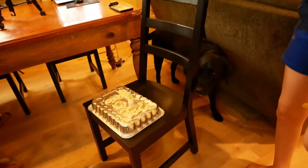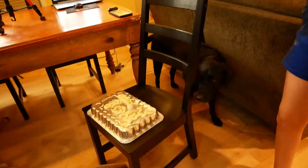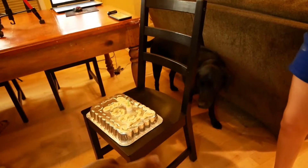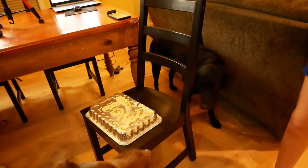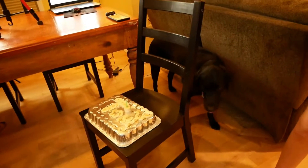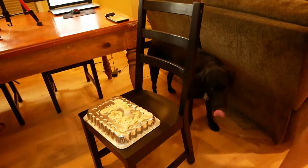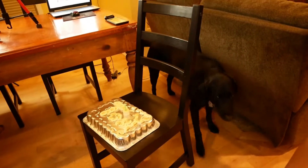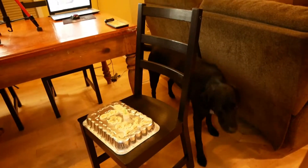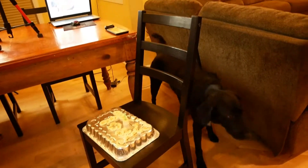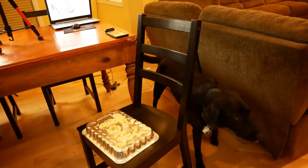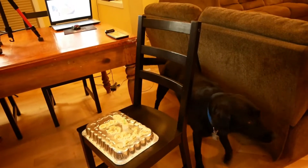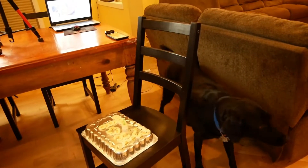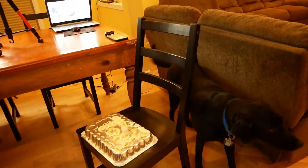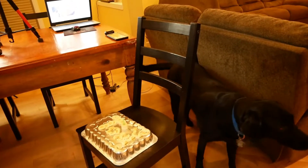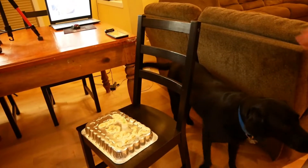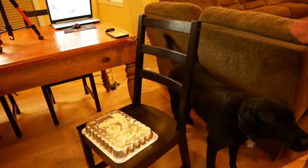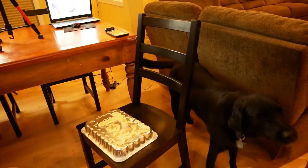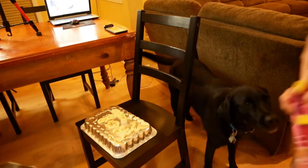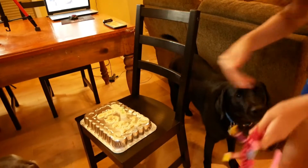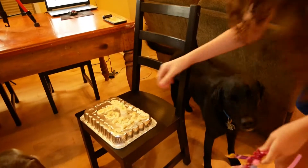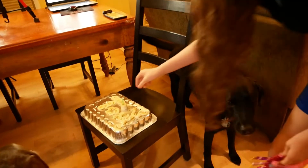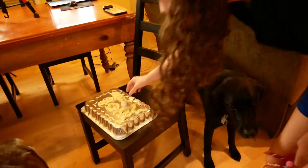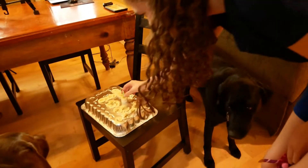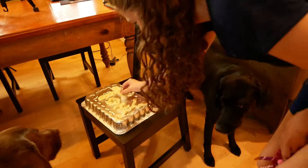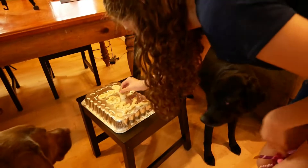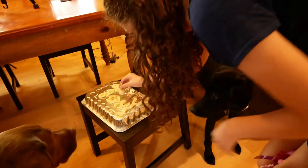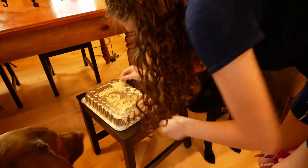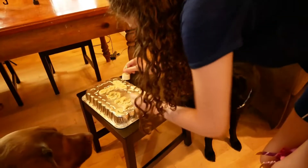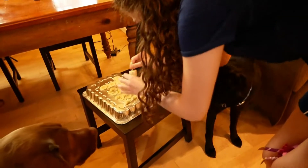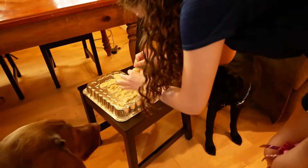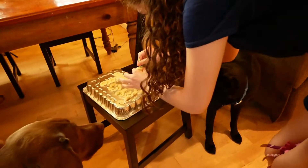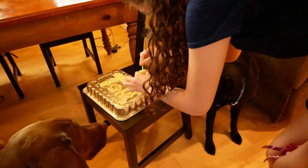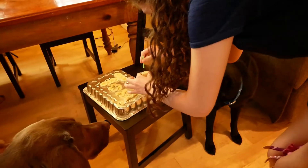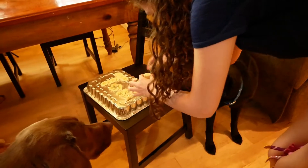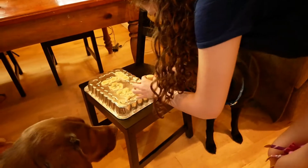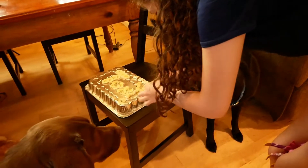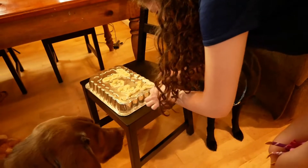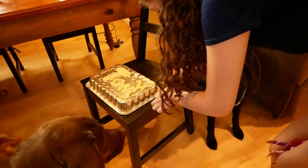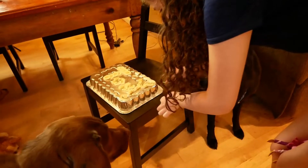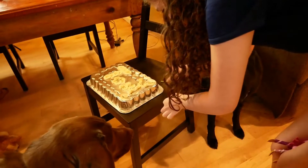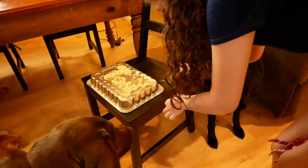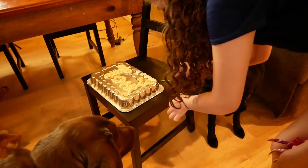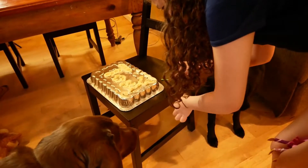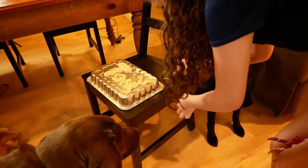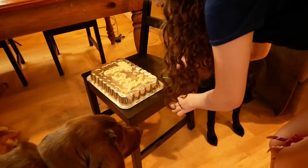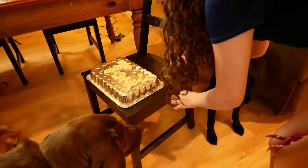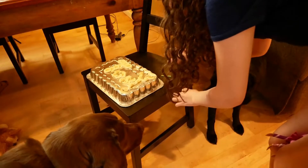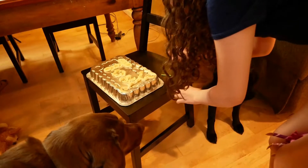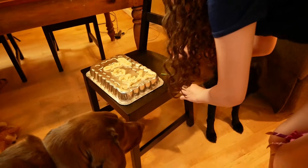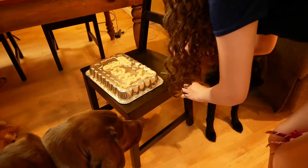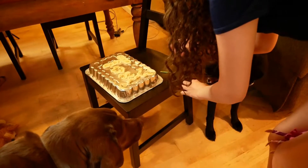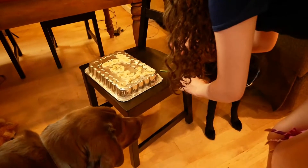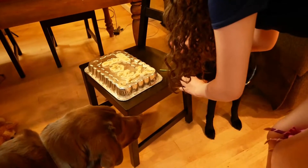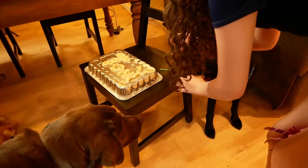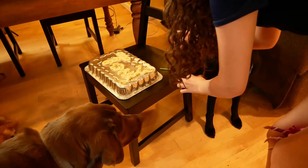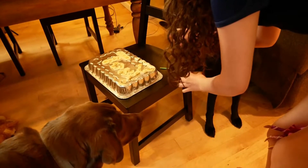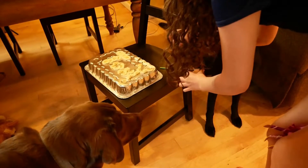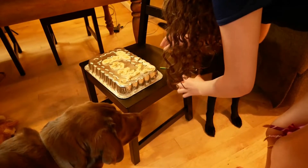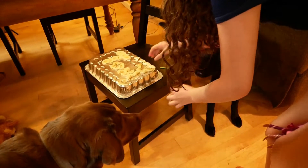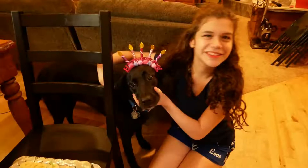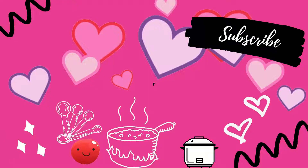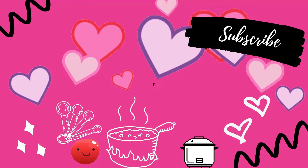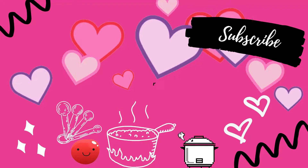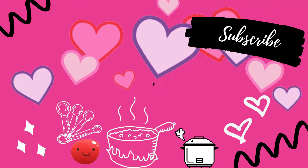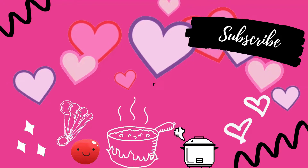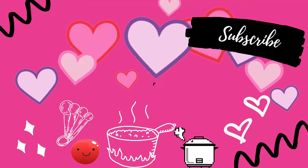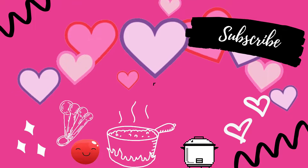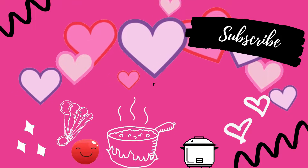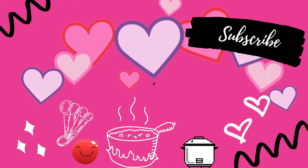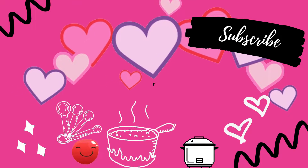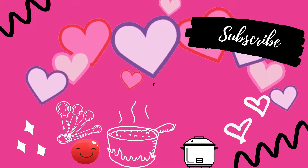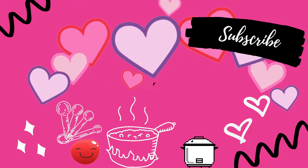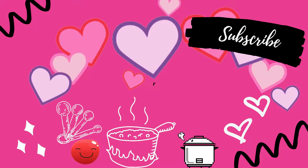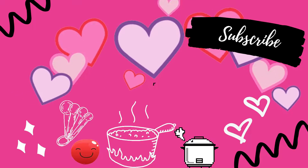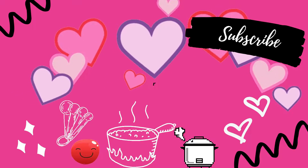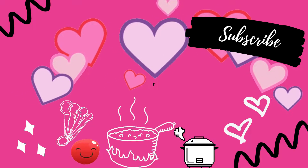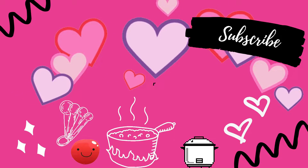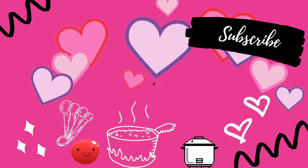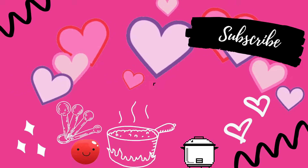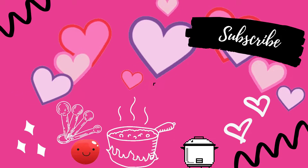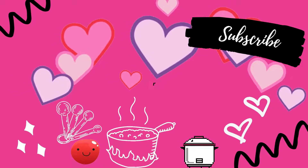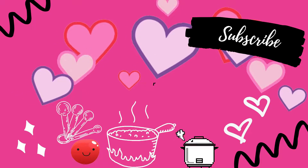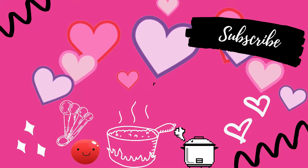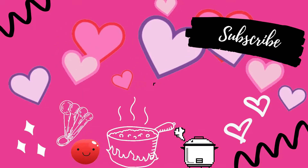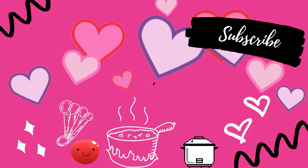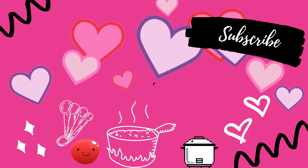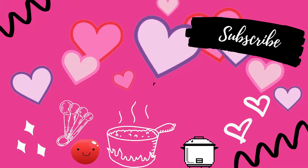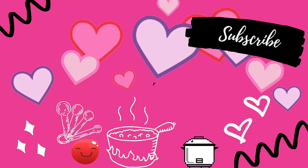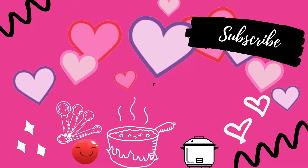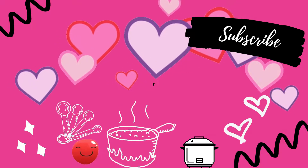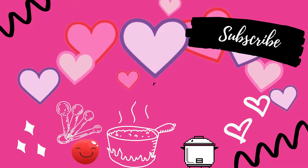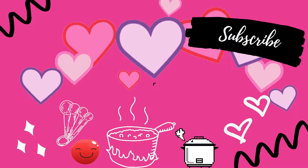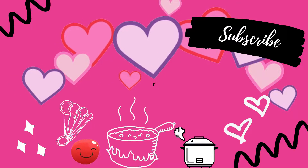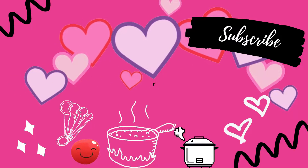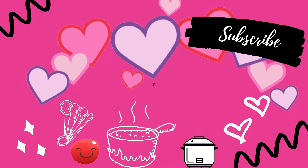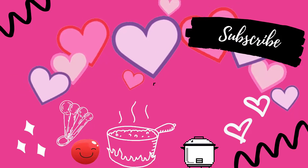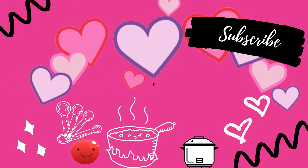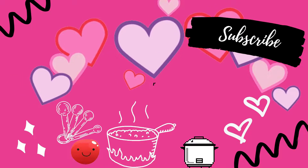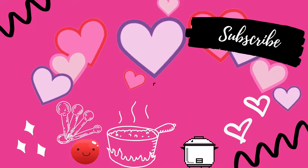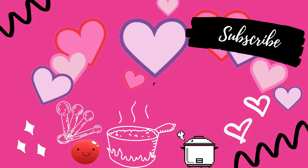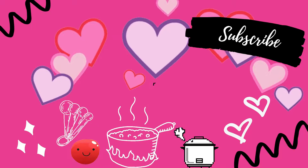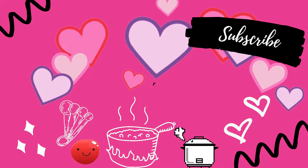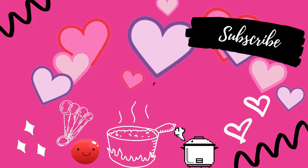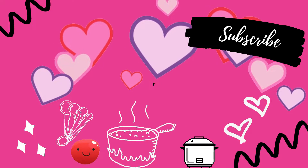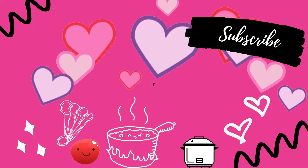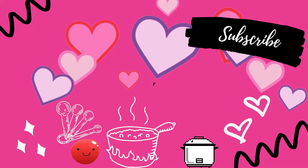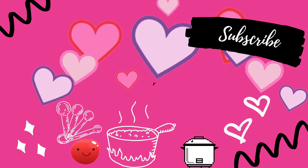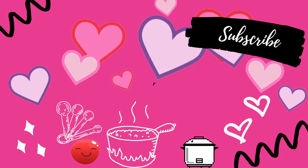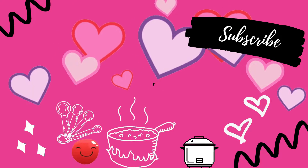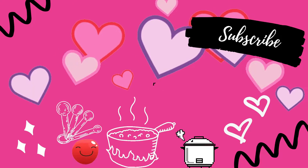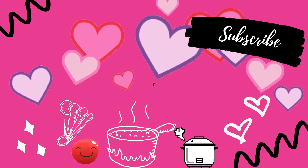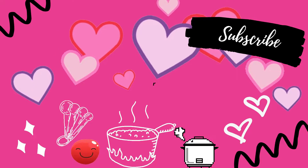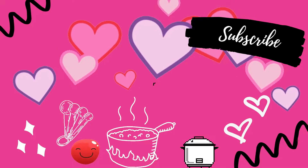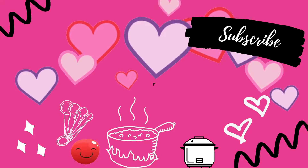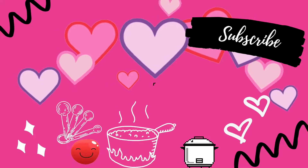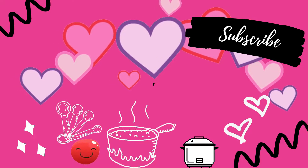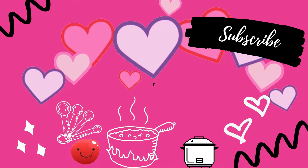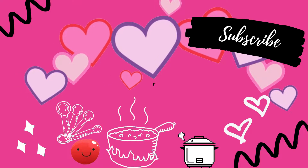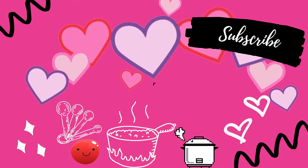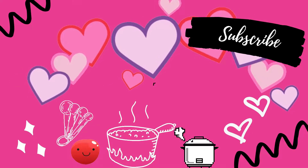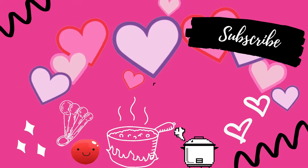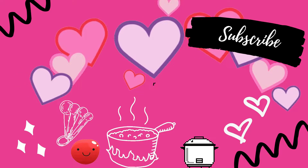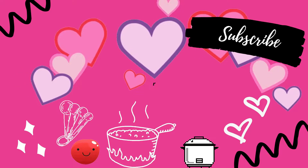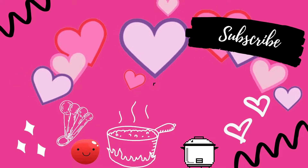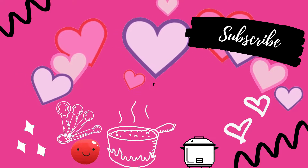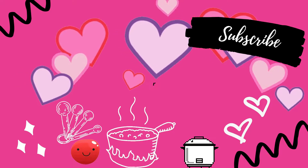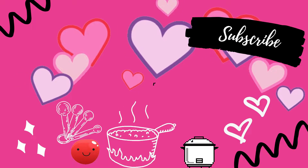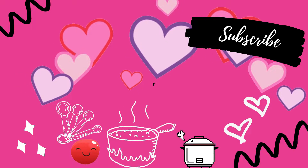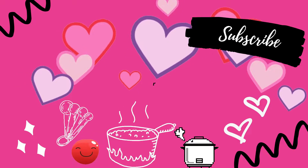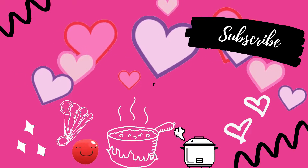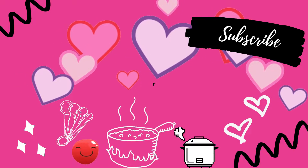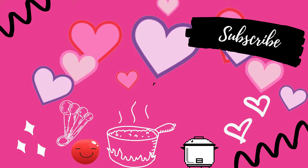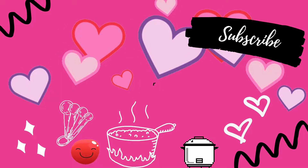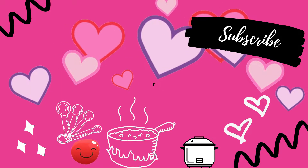great and having a wonderful week and we will see you next week bye